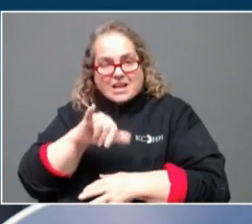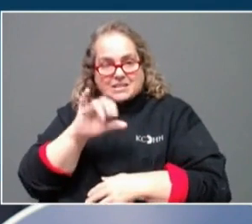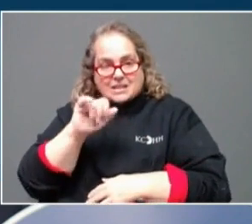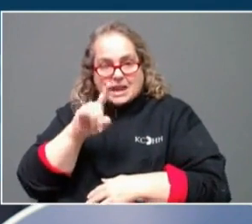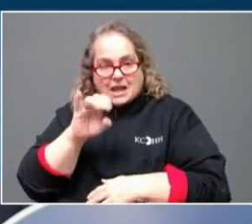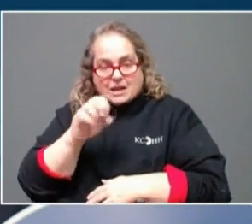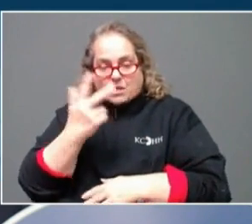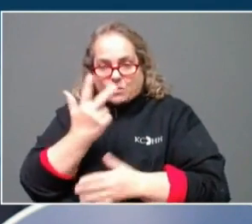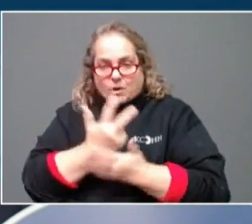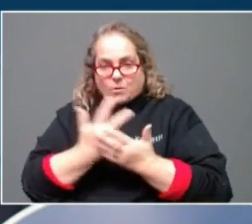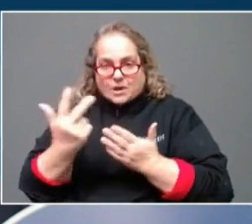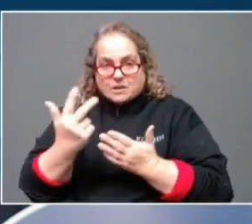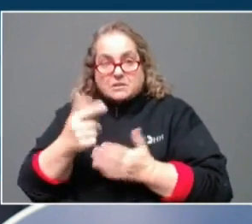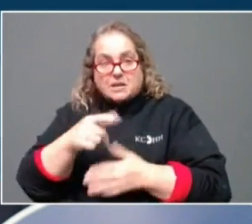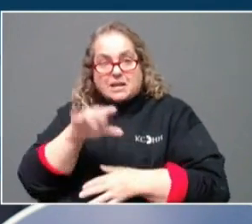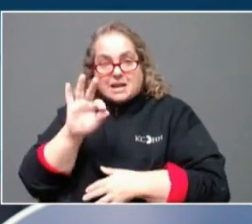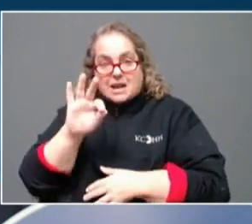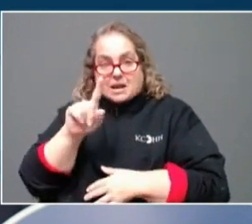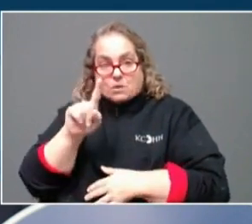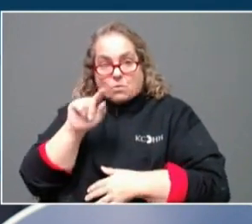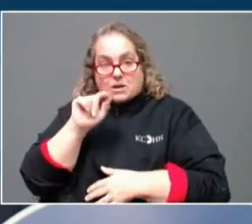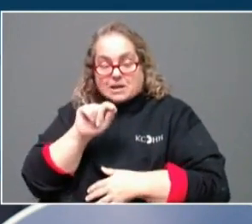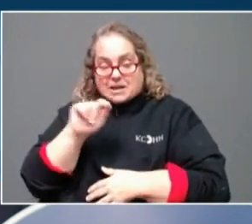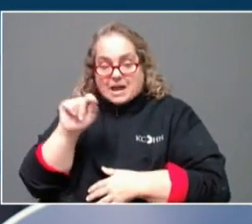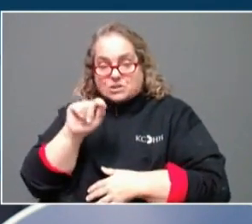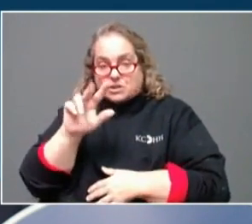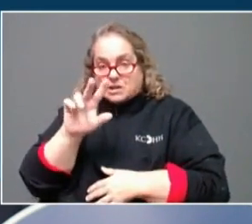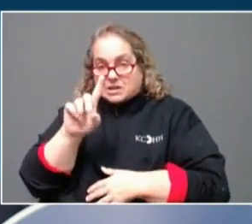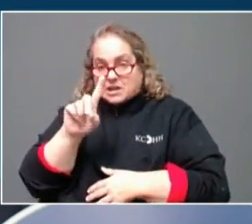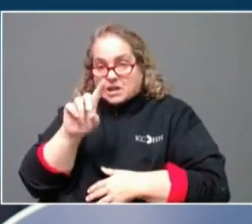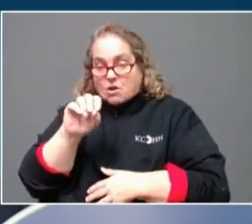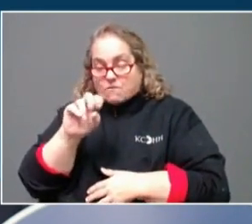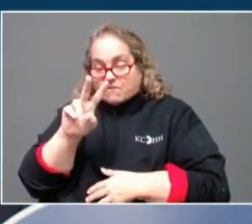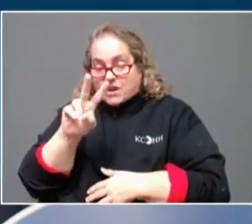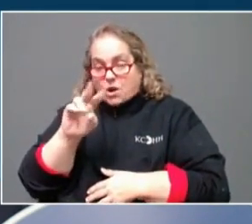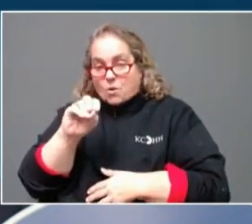dash D I V O C dot com and this shows today I left Kentucky off here